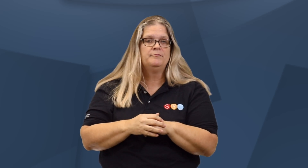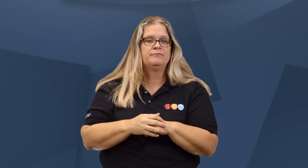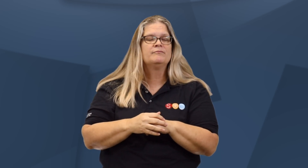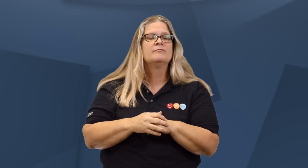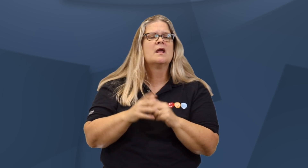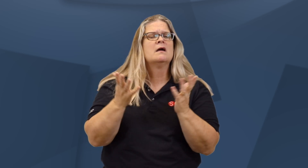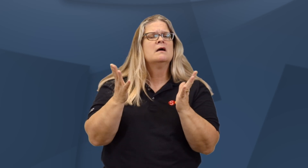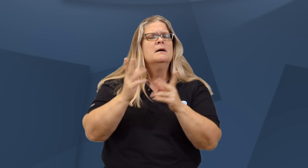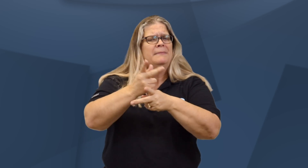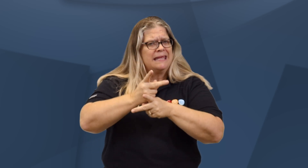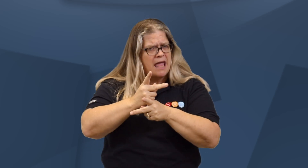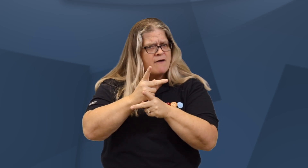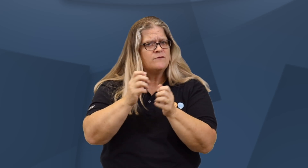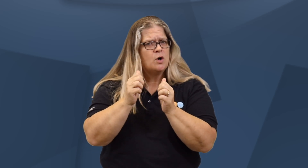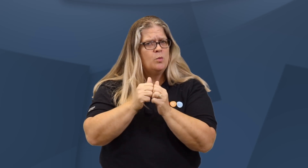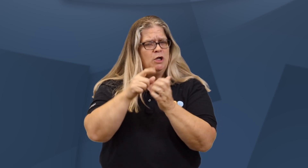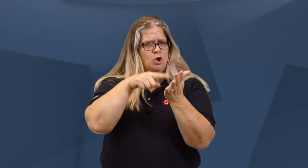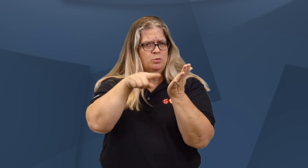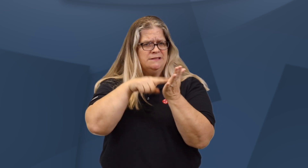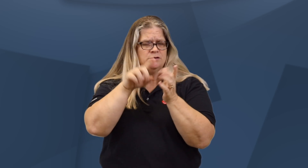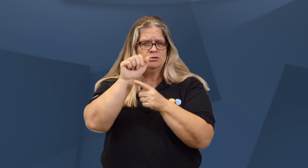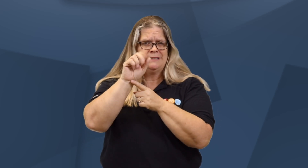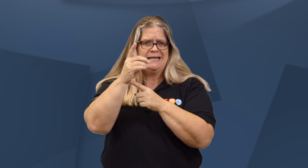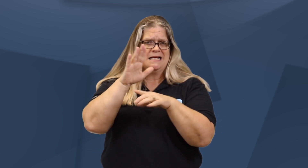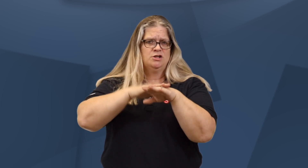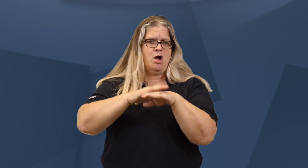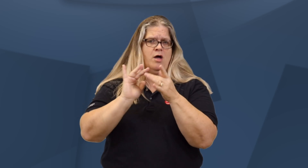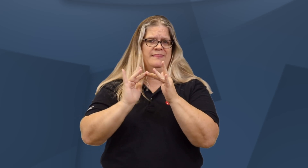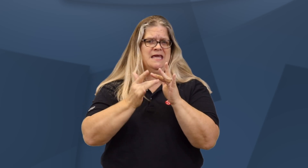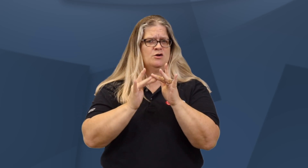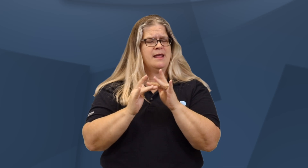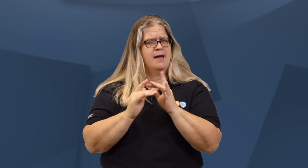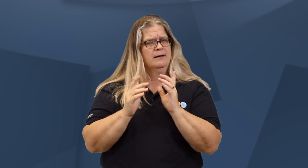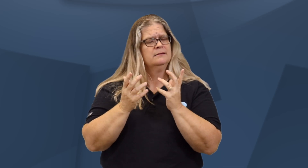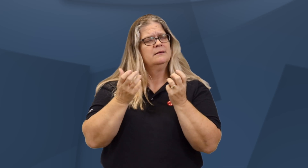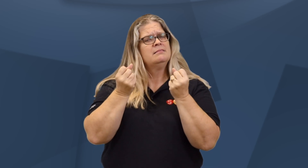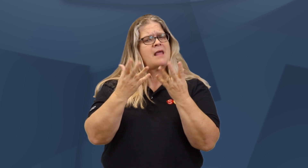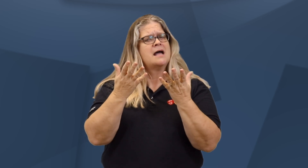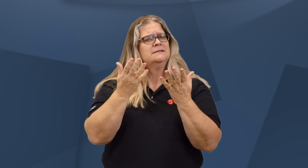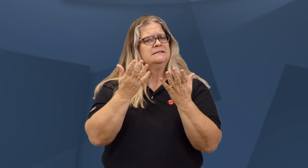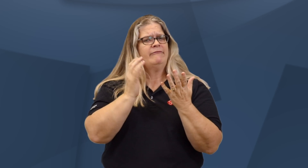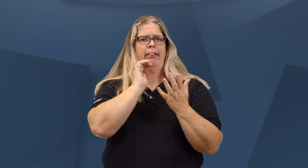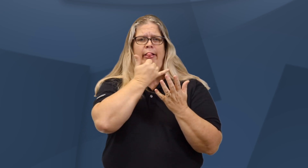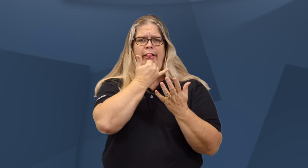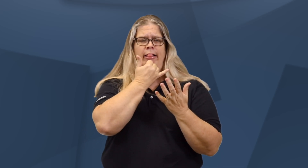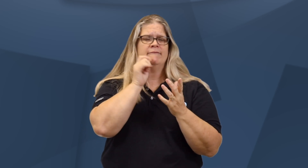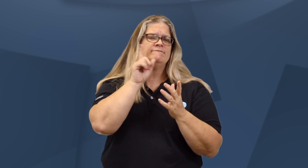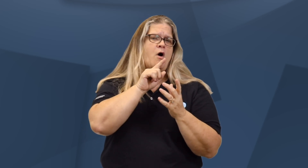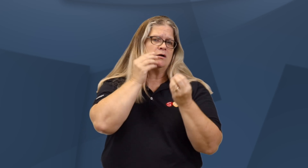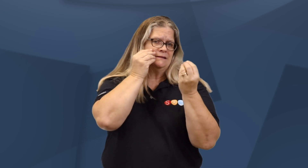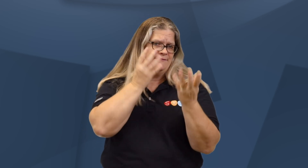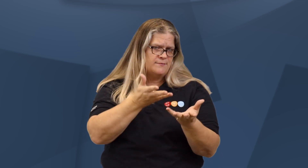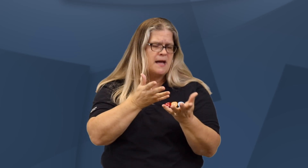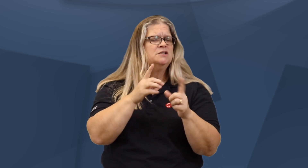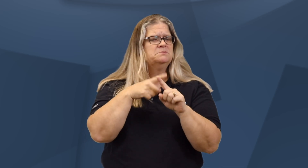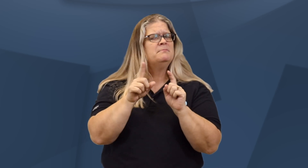Be careful with researching ADHD online. There's a lot of false information out there,